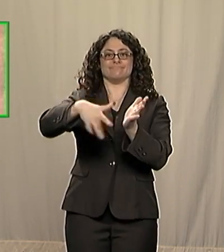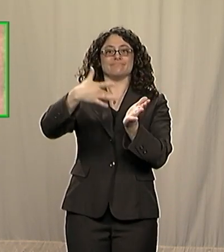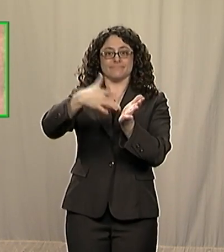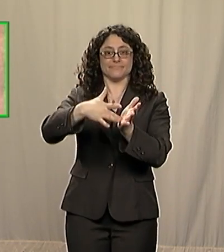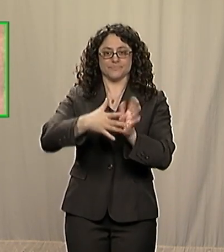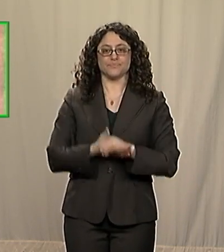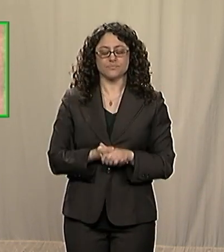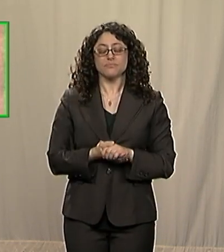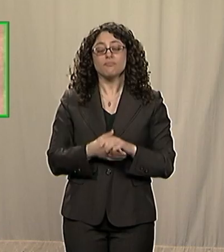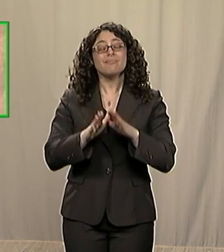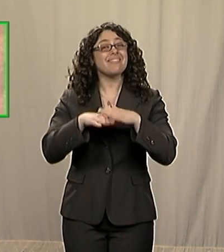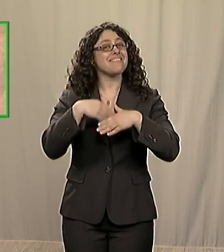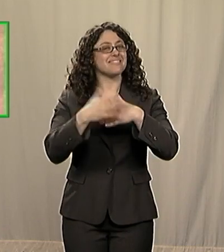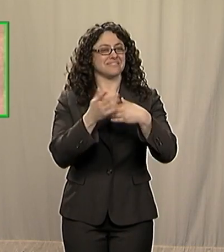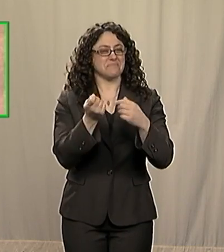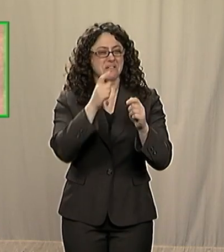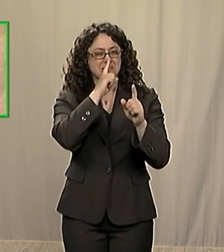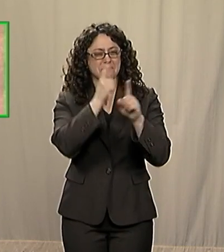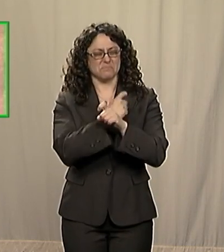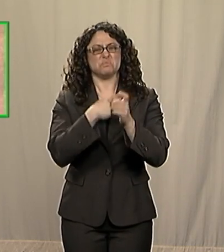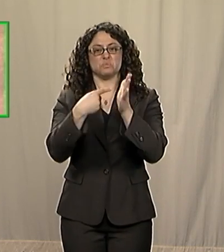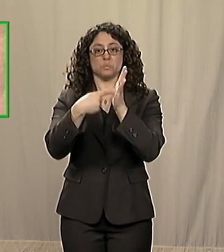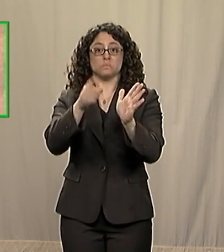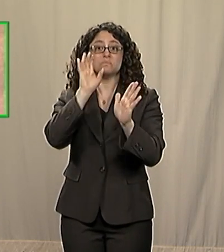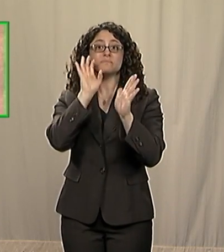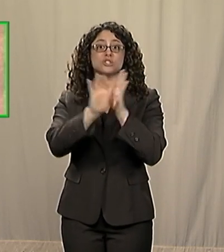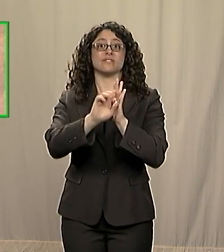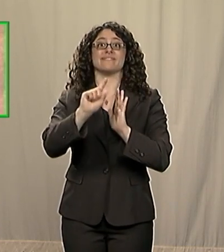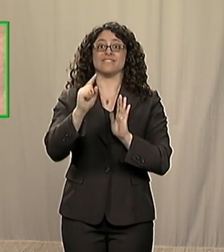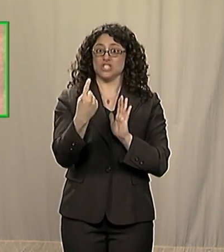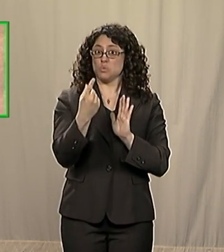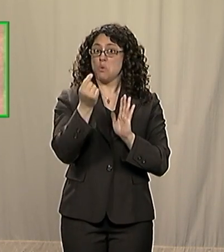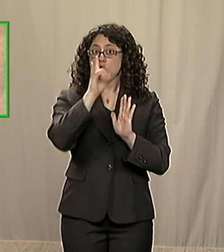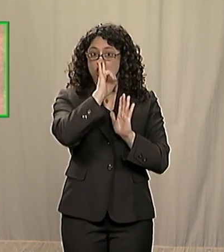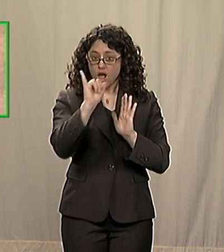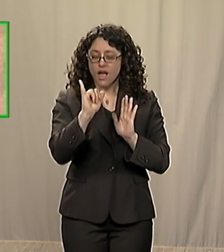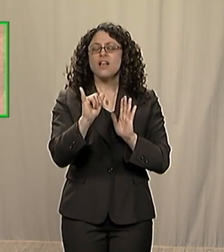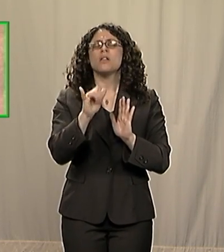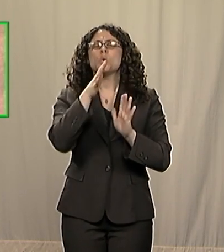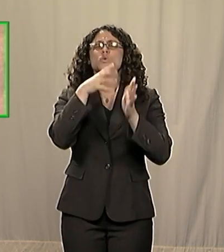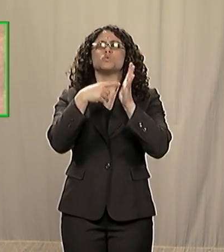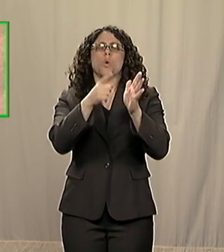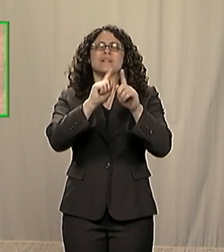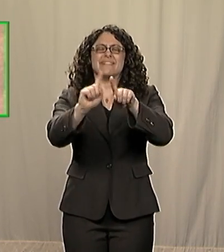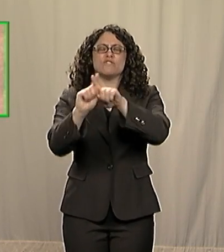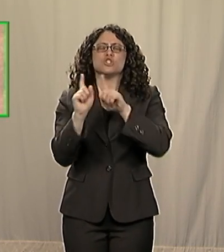We're going to show you the picture first and then we'll see a couple of different shapes and I'll explain what's going on.